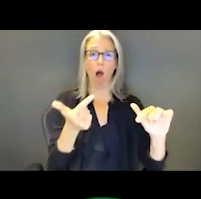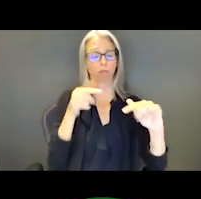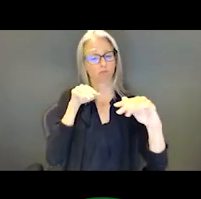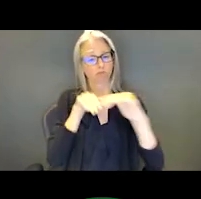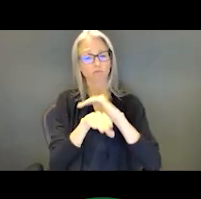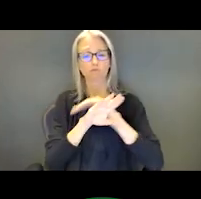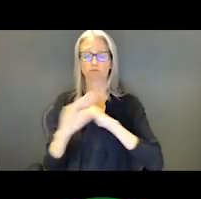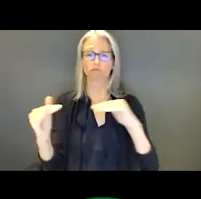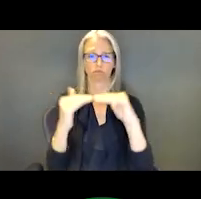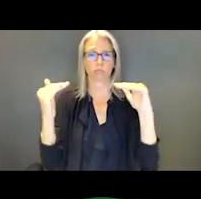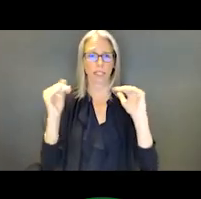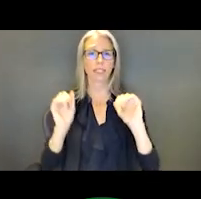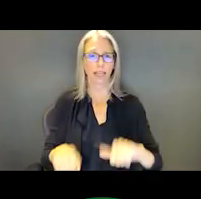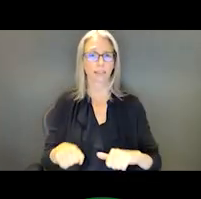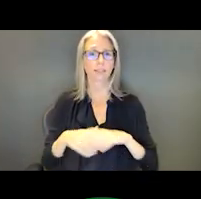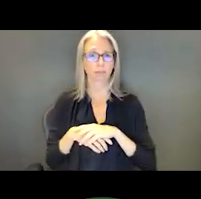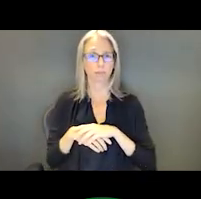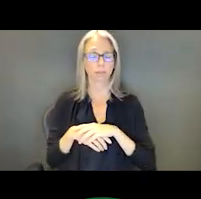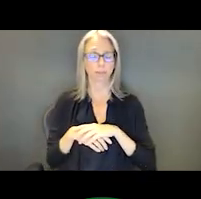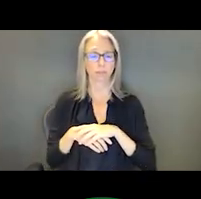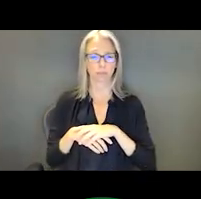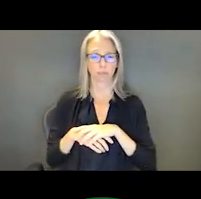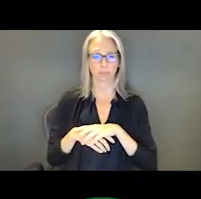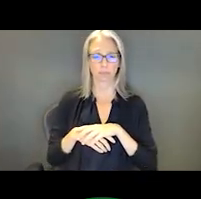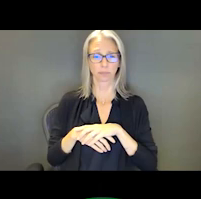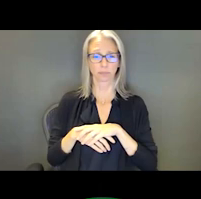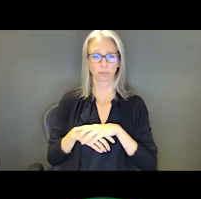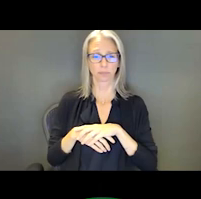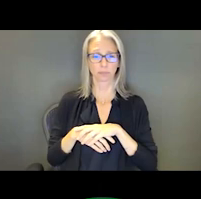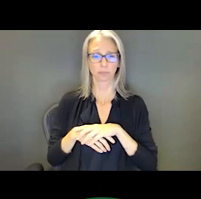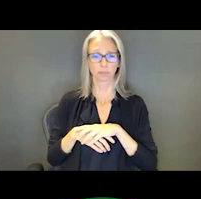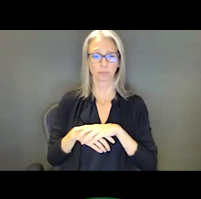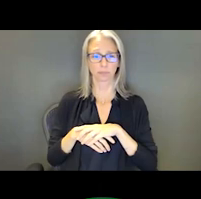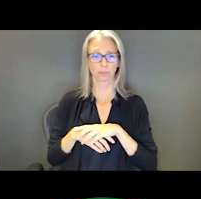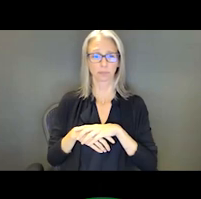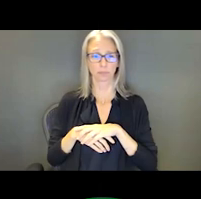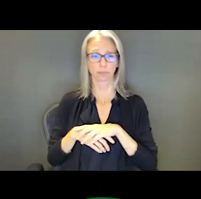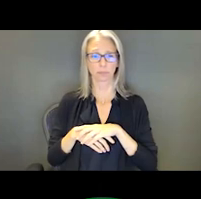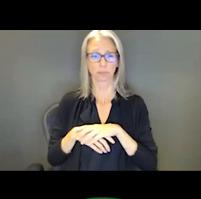Benefits. Okay, thank you for sharing that research with us. What do you think is the